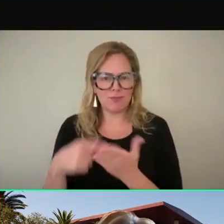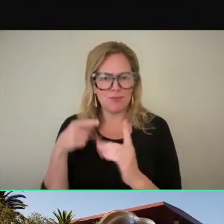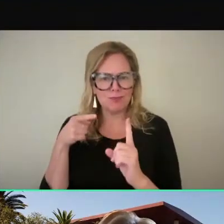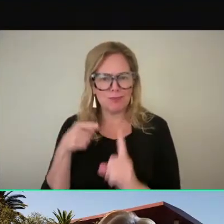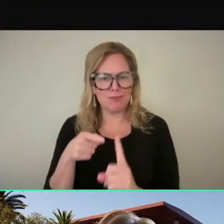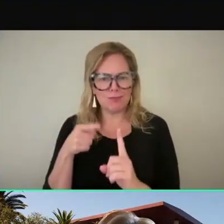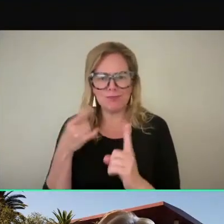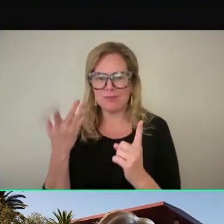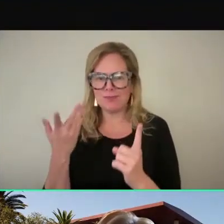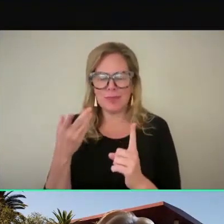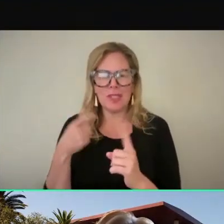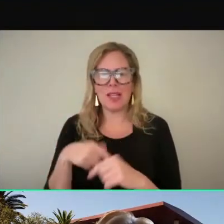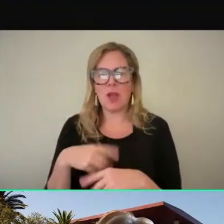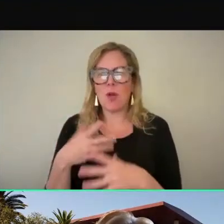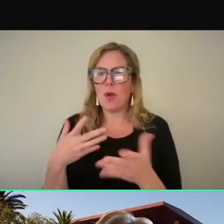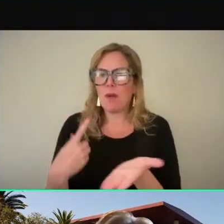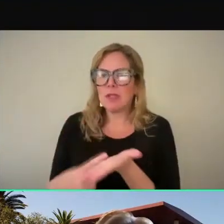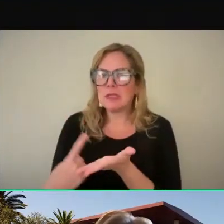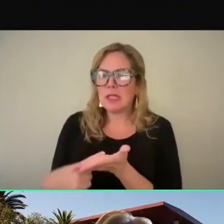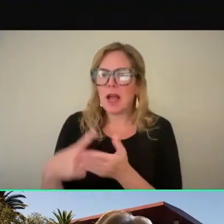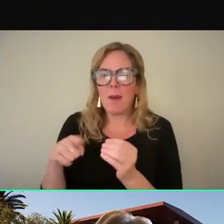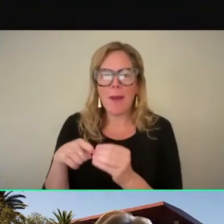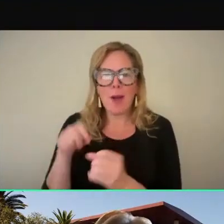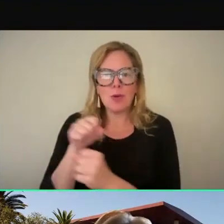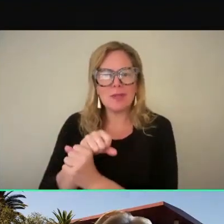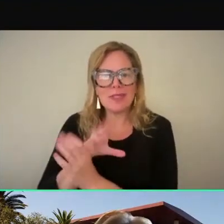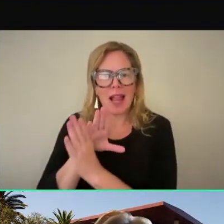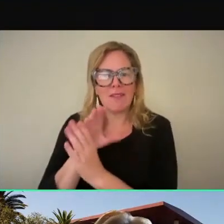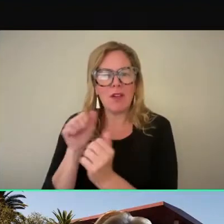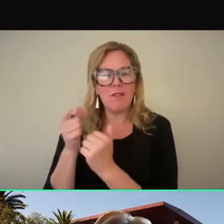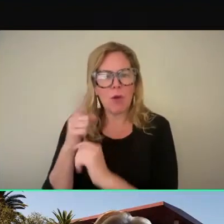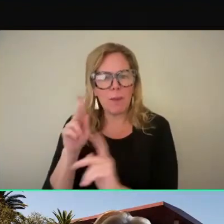of the current knowledge about telehealth for people with IDD and autism. And I think it's